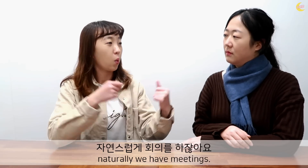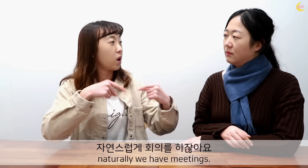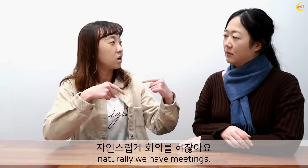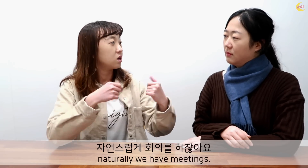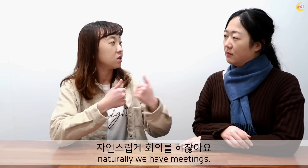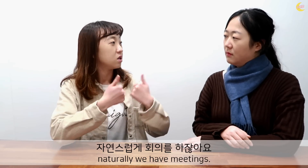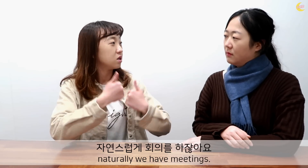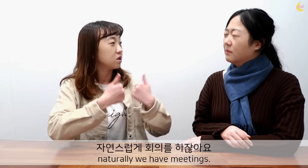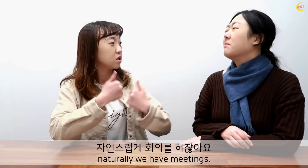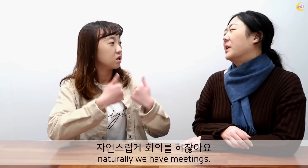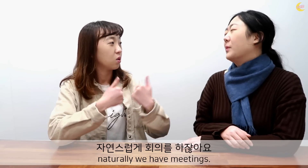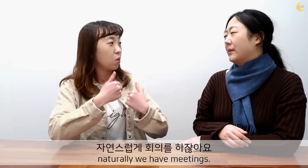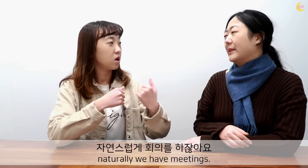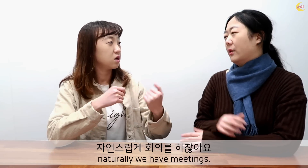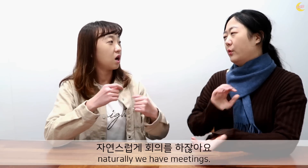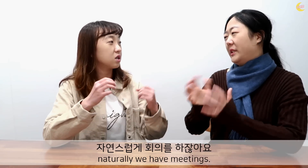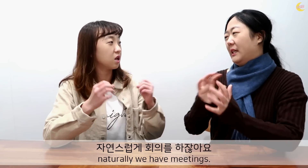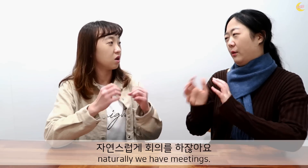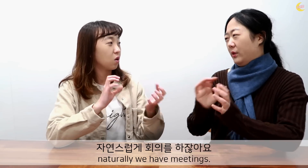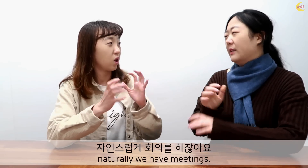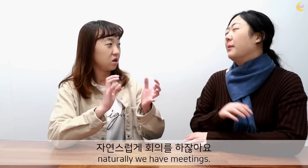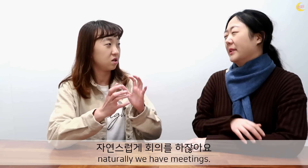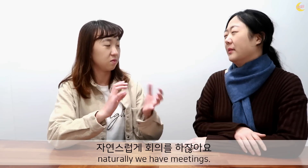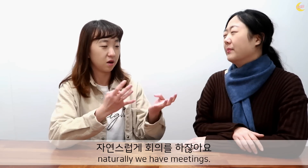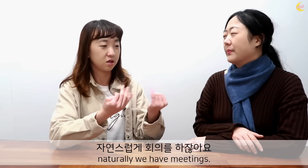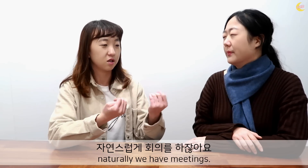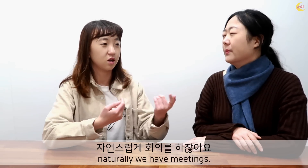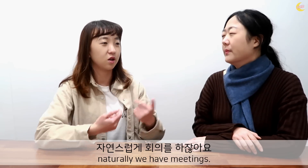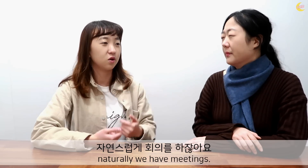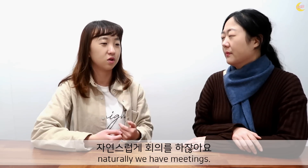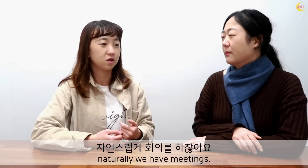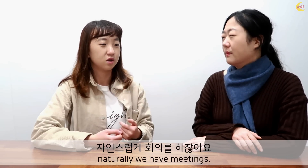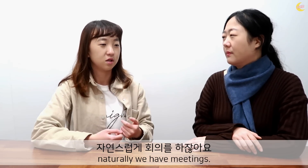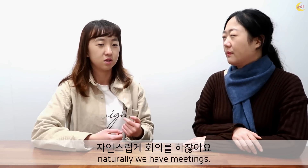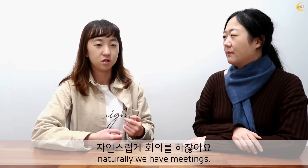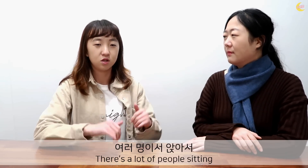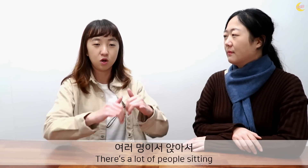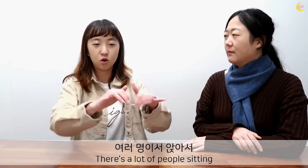naturally we have meetings.